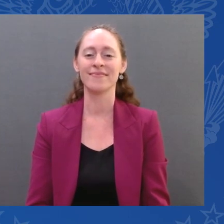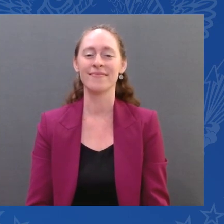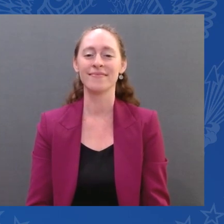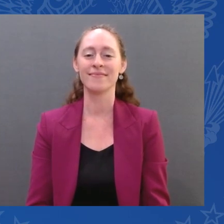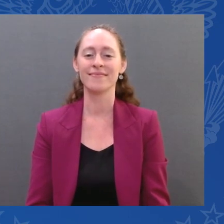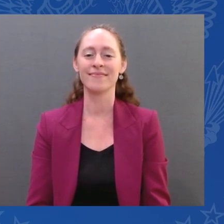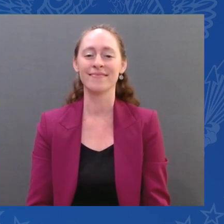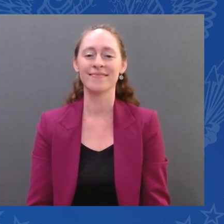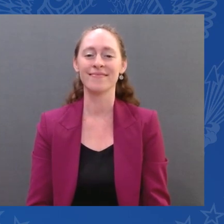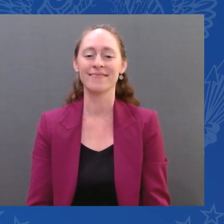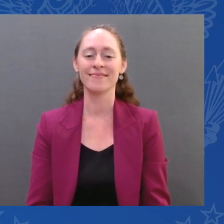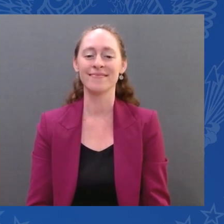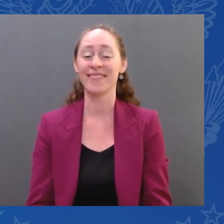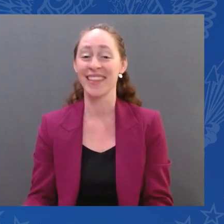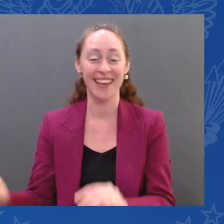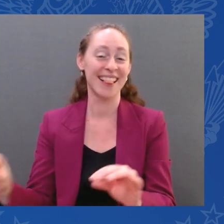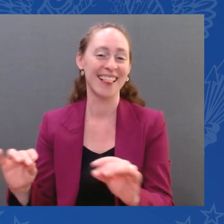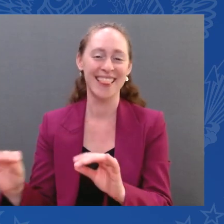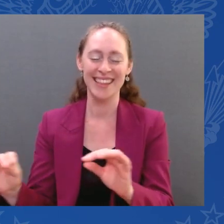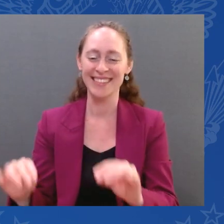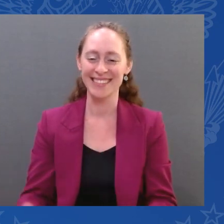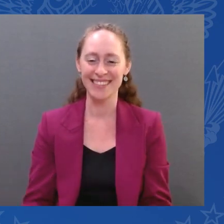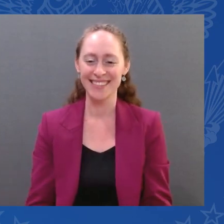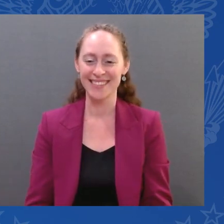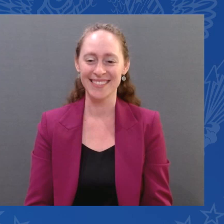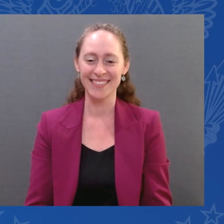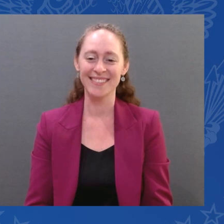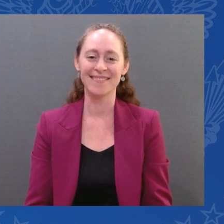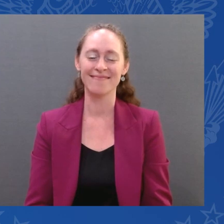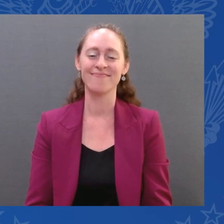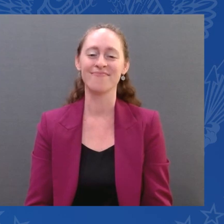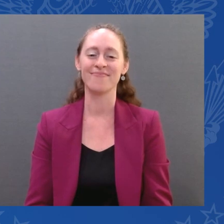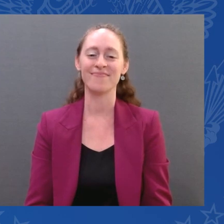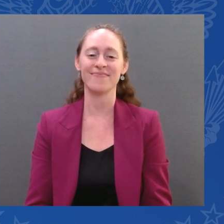Megan did something really consequential. She helped lead the change for perhaps